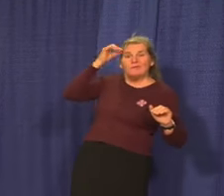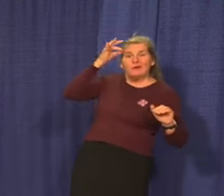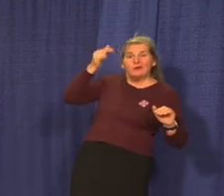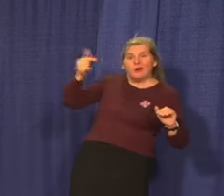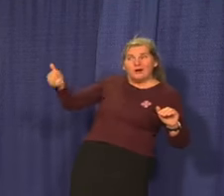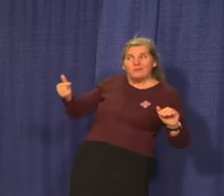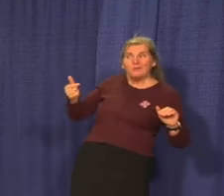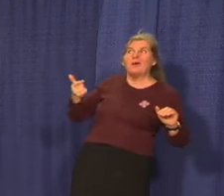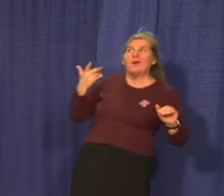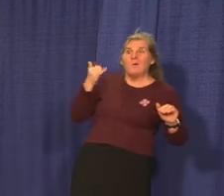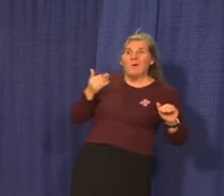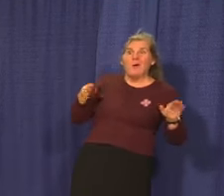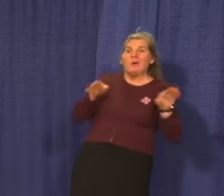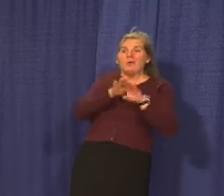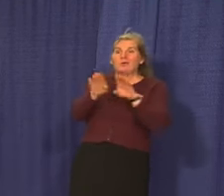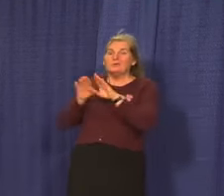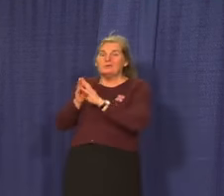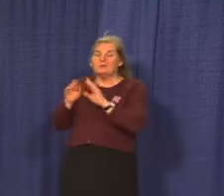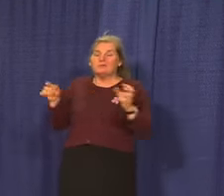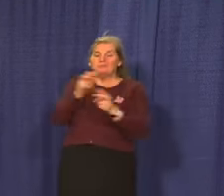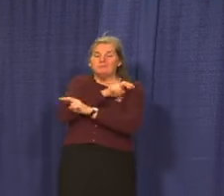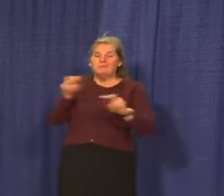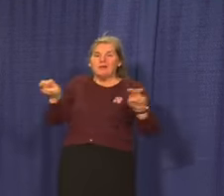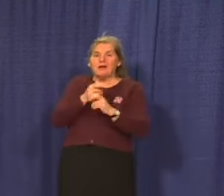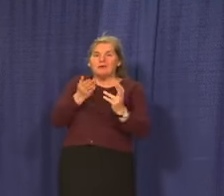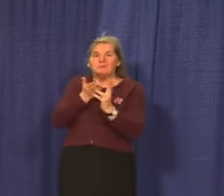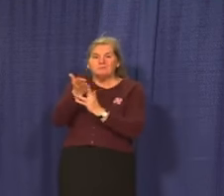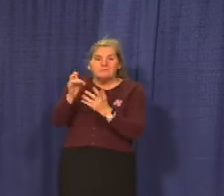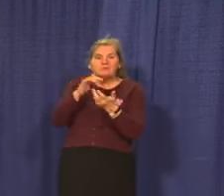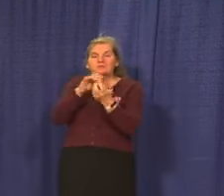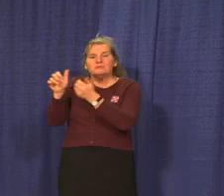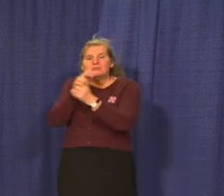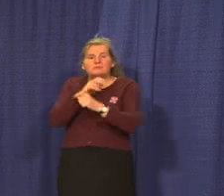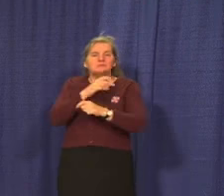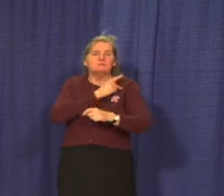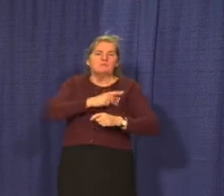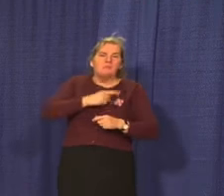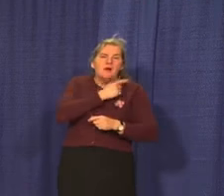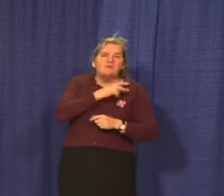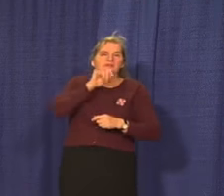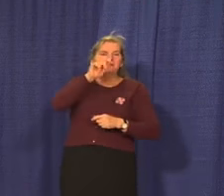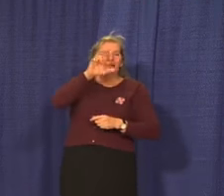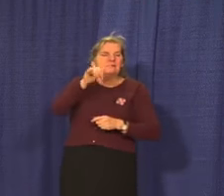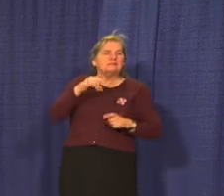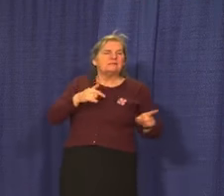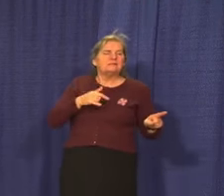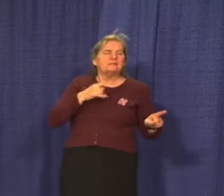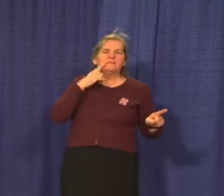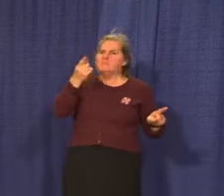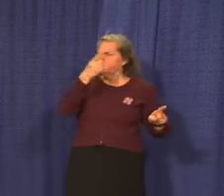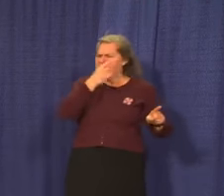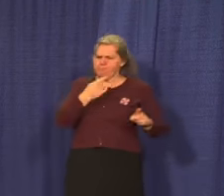THE SPREAD OF COVID 19 IN THAT PROVINCE, AND WE MUST DO OUR PART TO CONTRIBUTE TO THE NATIONAL EFFORT TO CONTAIN THIS